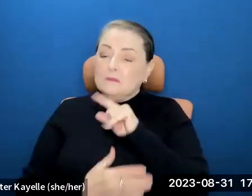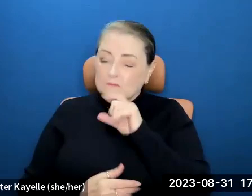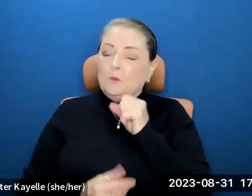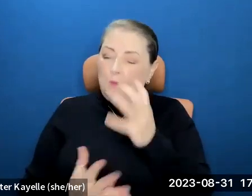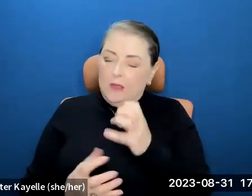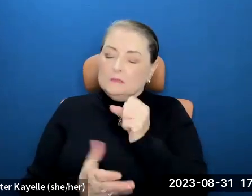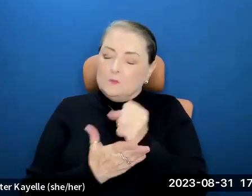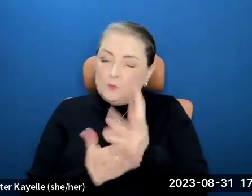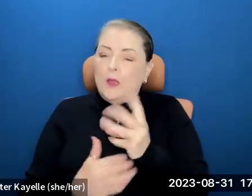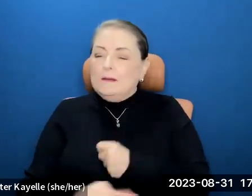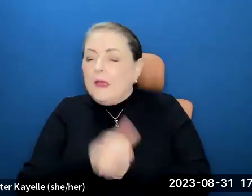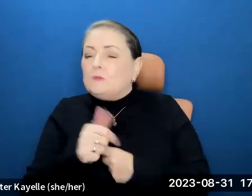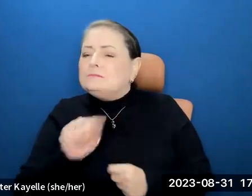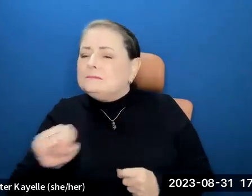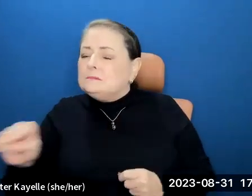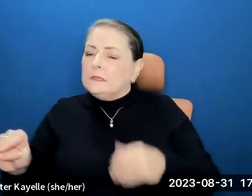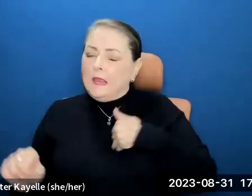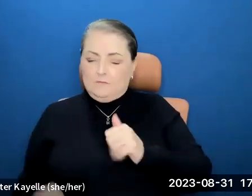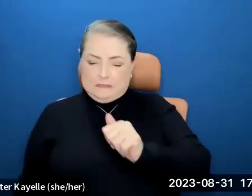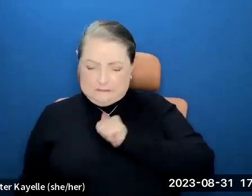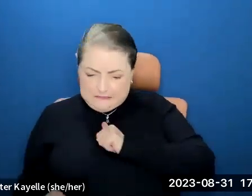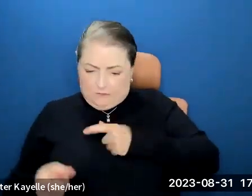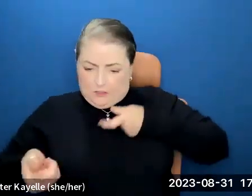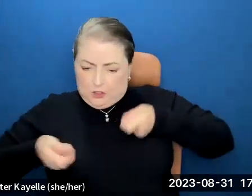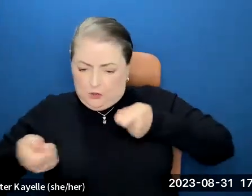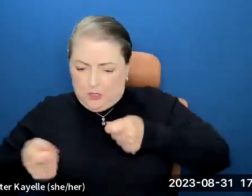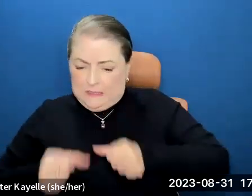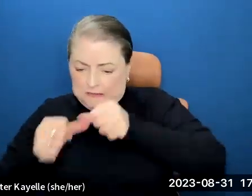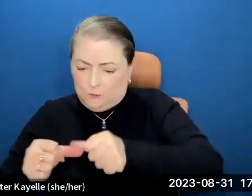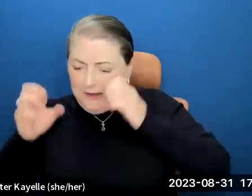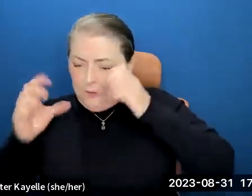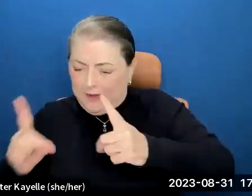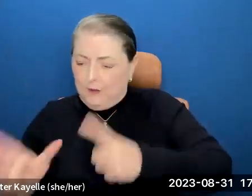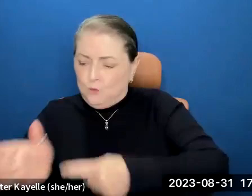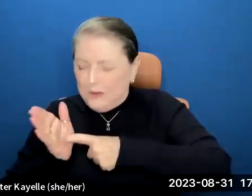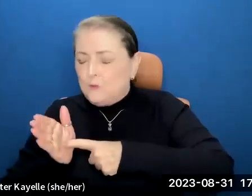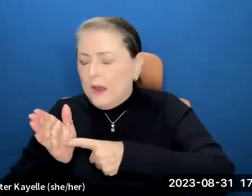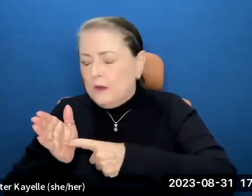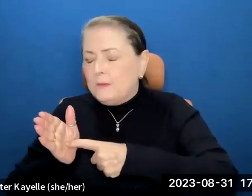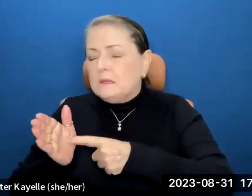workers and others to have that self-directed continuing education requirement that makes them